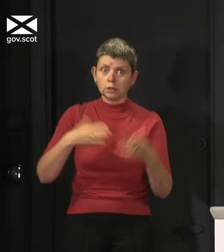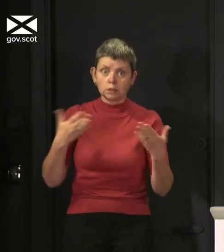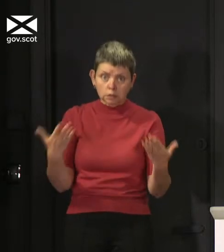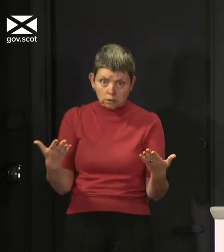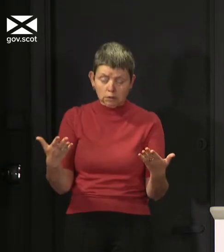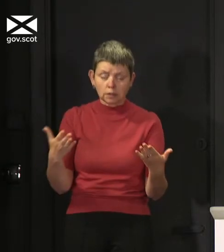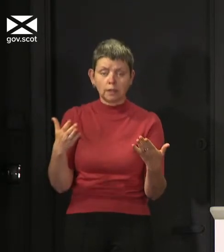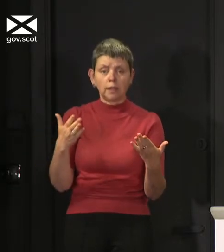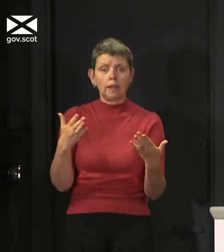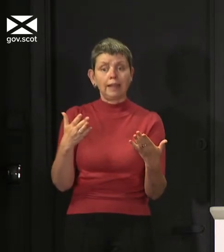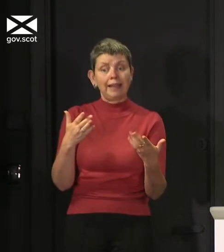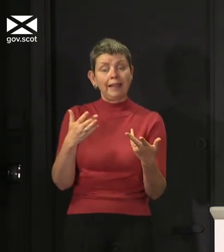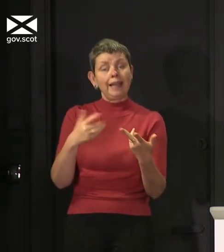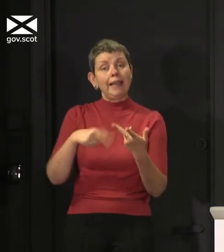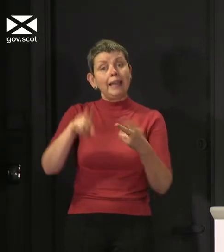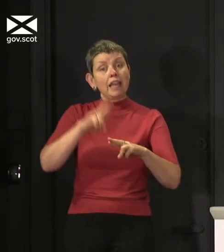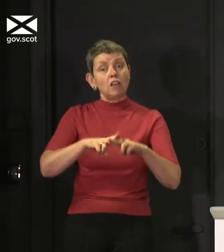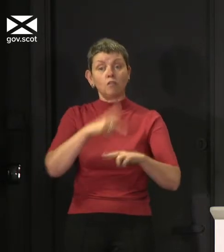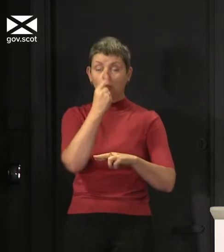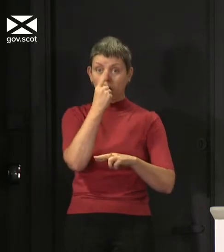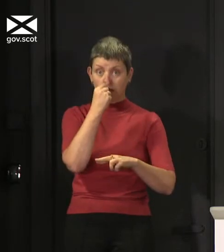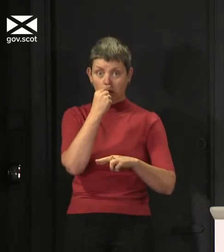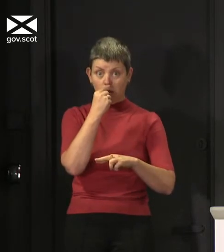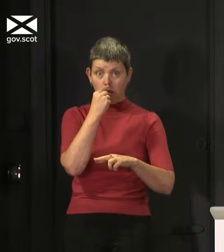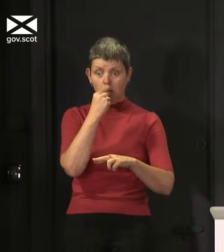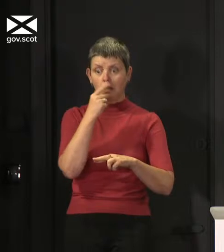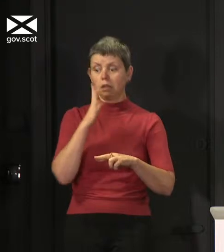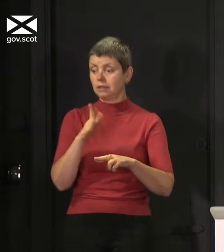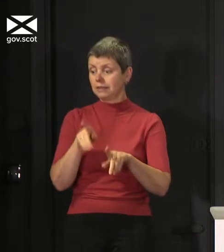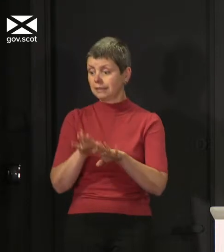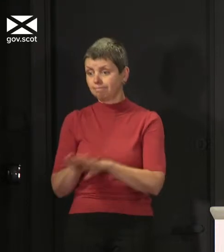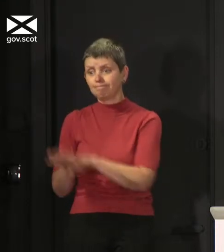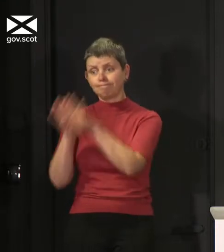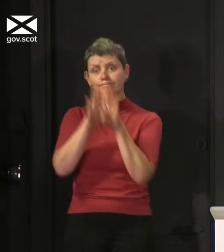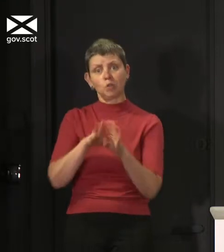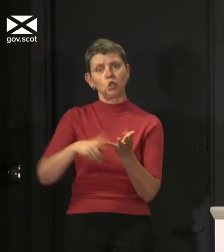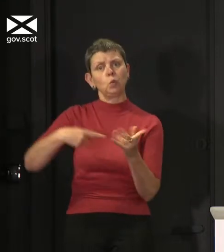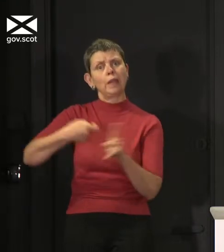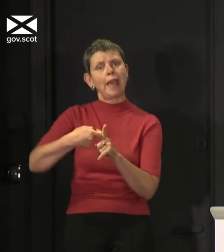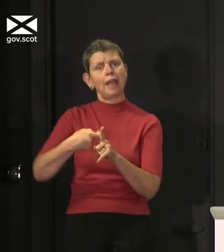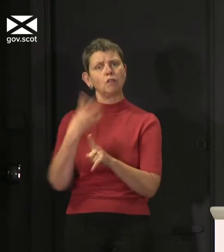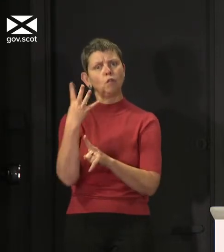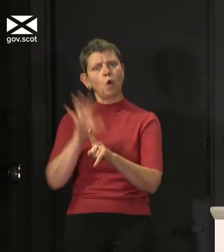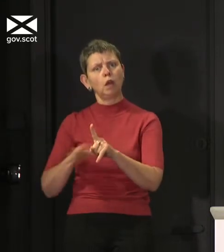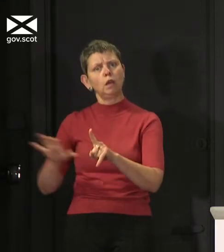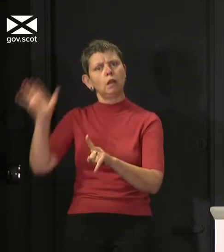reasons, to have alignment on these matters with the rest of the UK, But, and I hope this